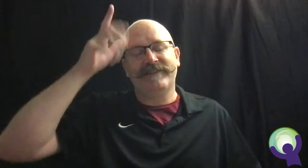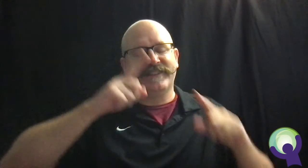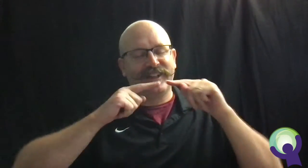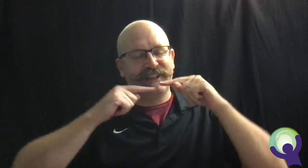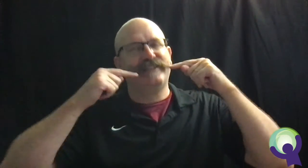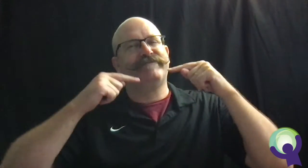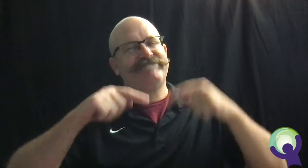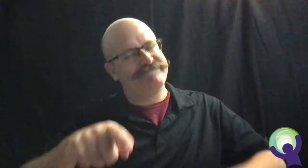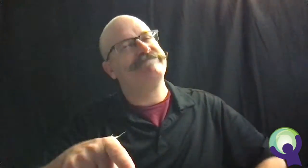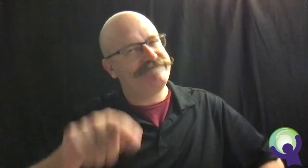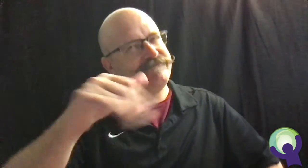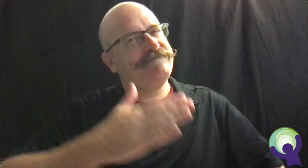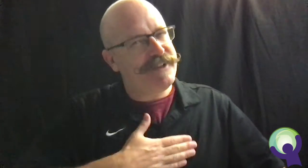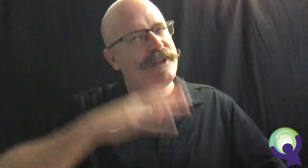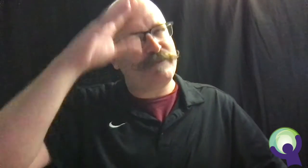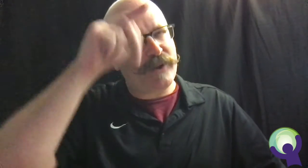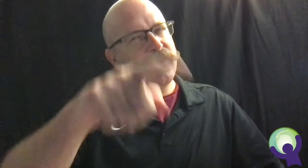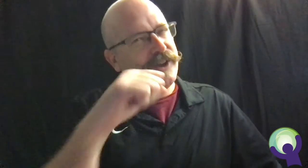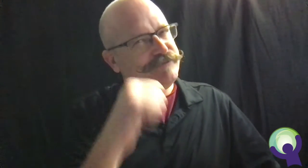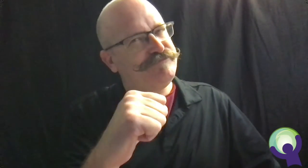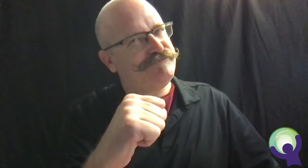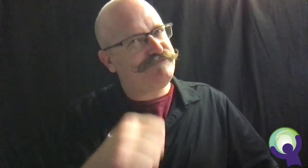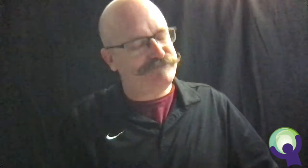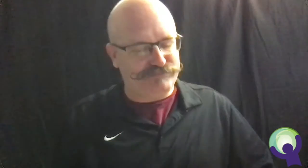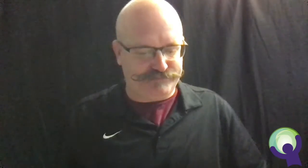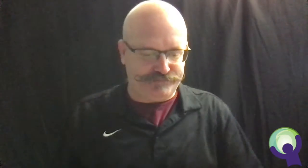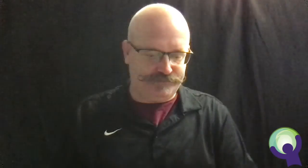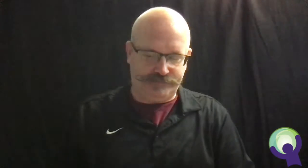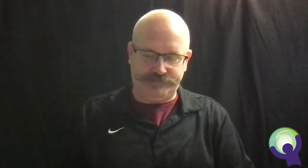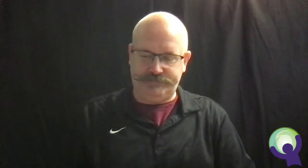Dad smiles. "Atta boy!"